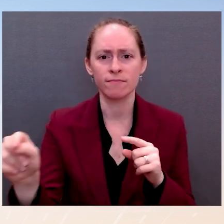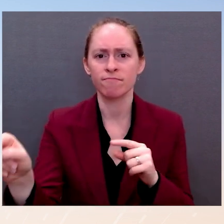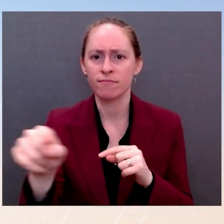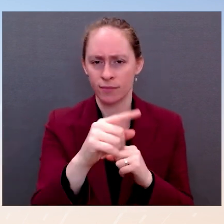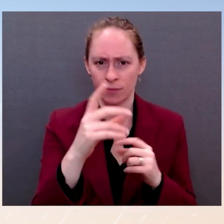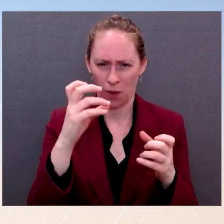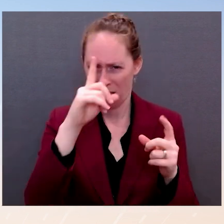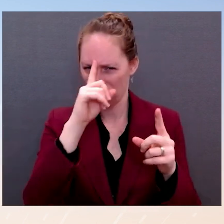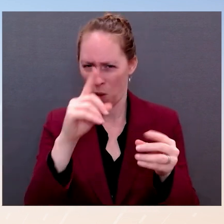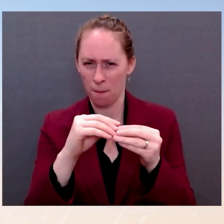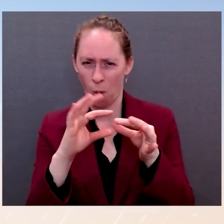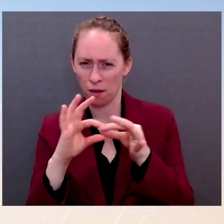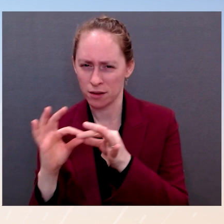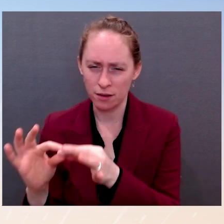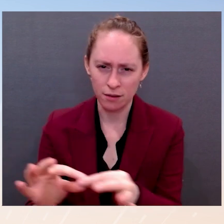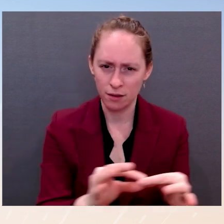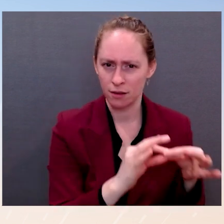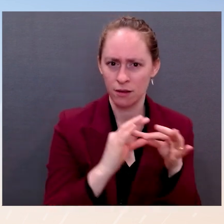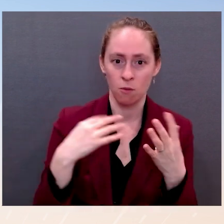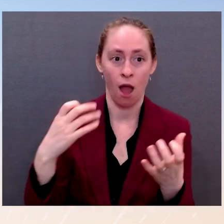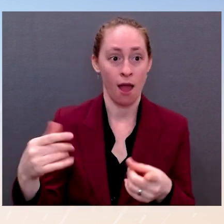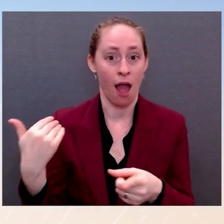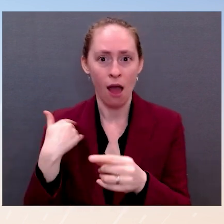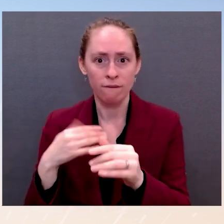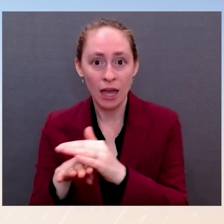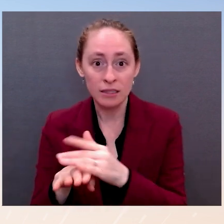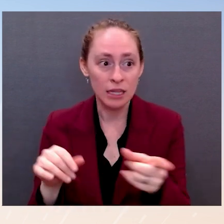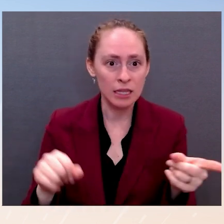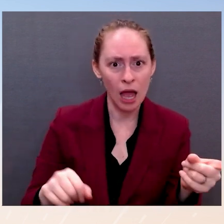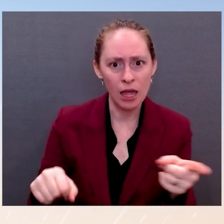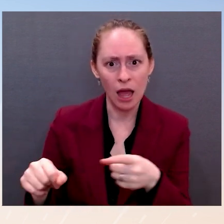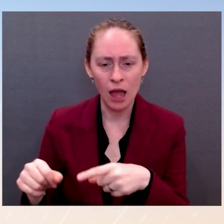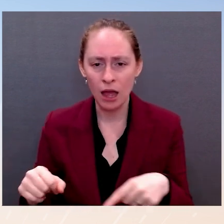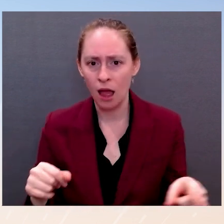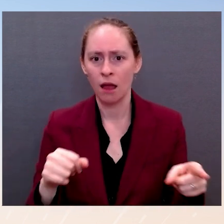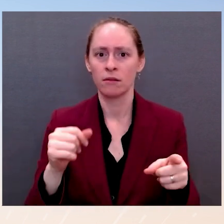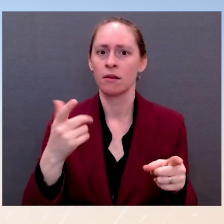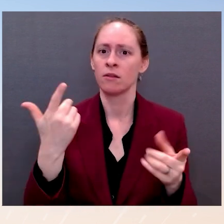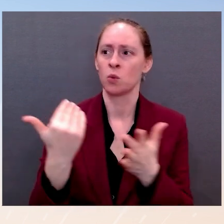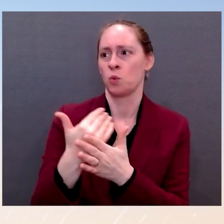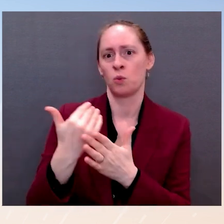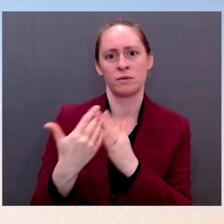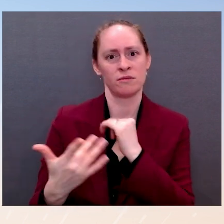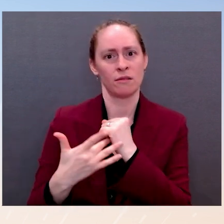and advocates in terms of making sure that people have access to these groundbreaking technologies.